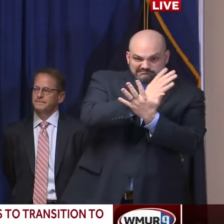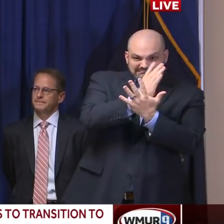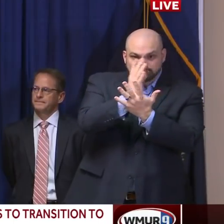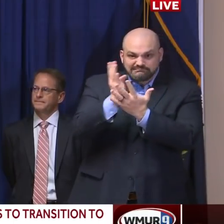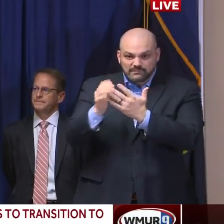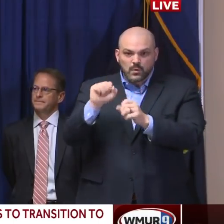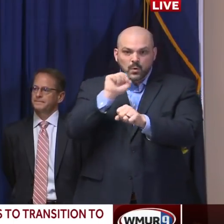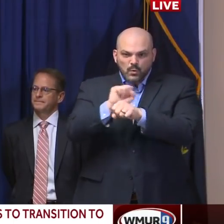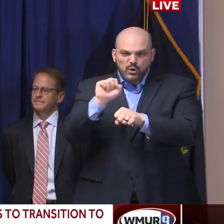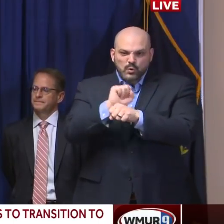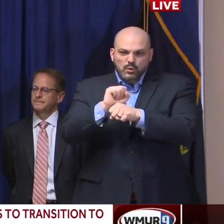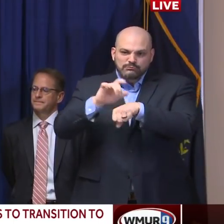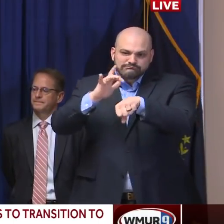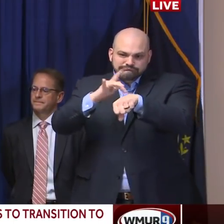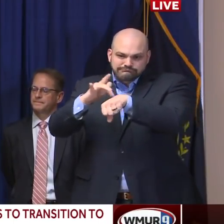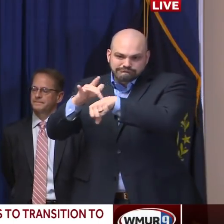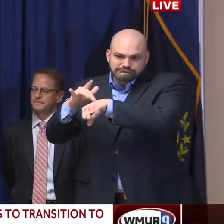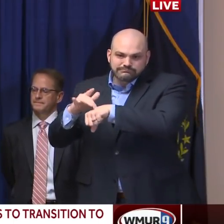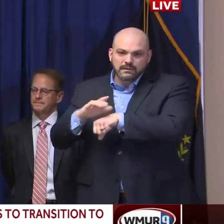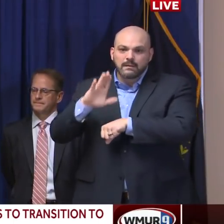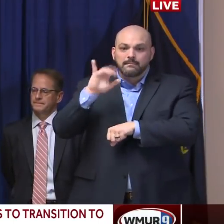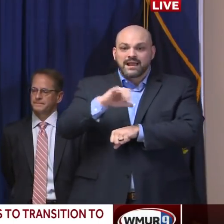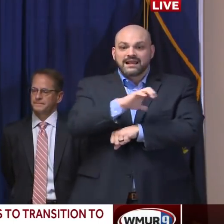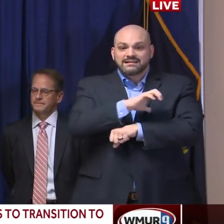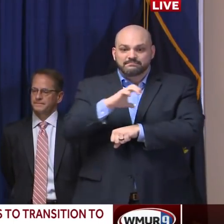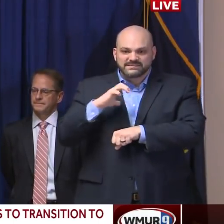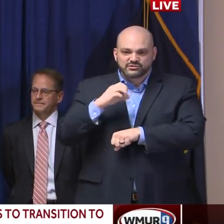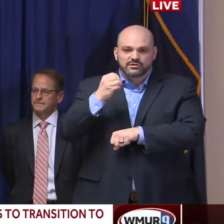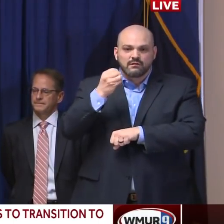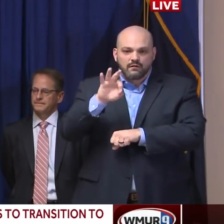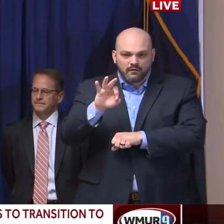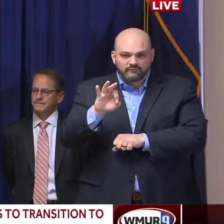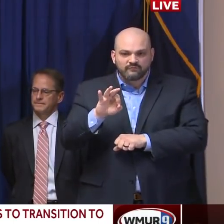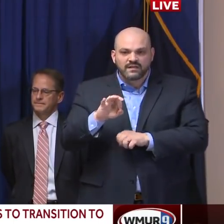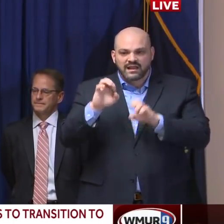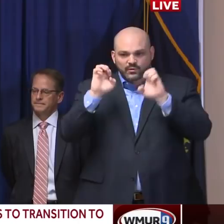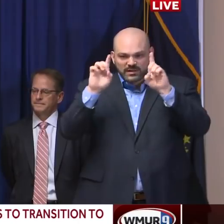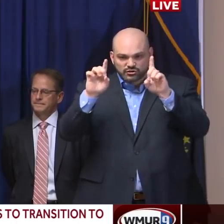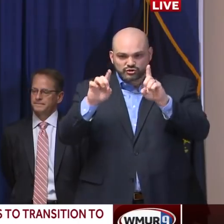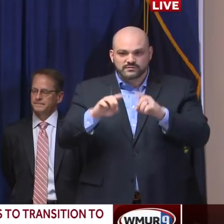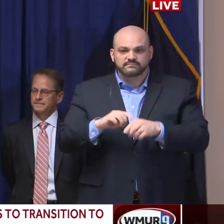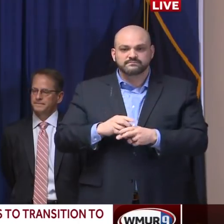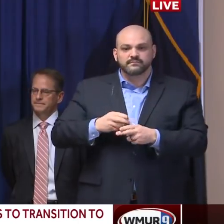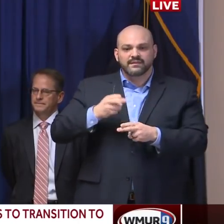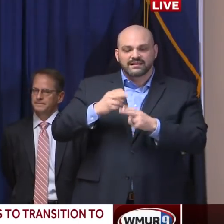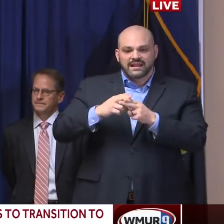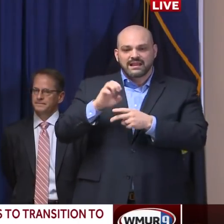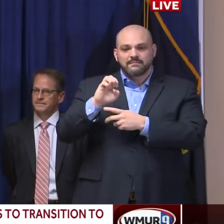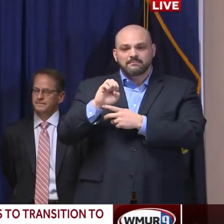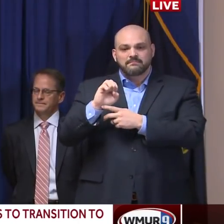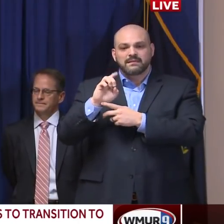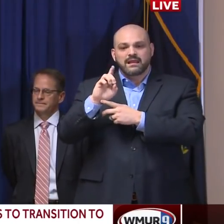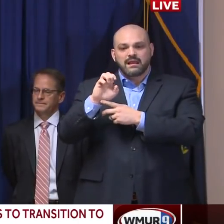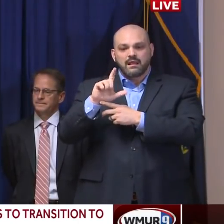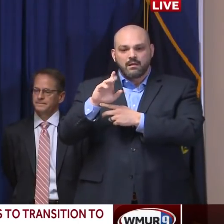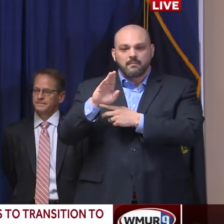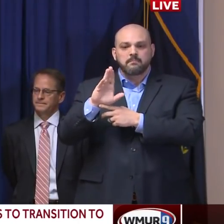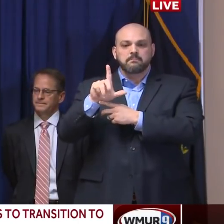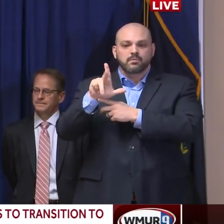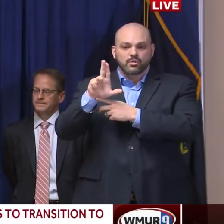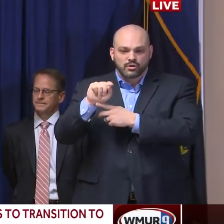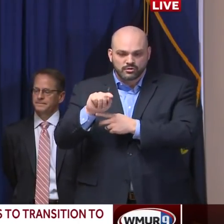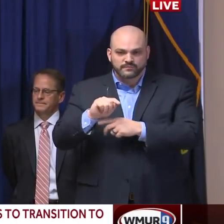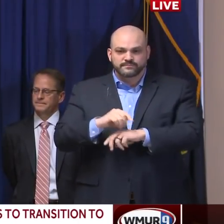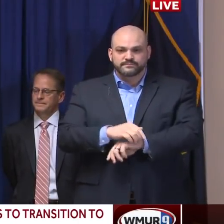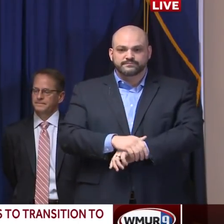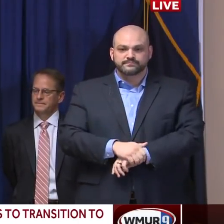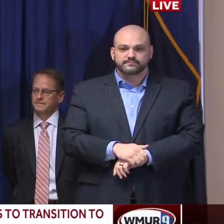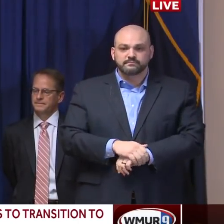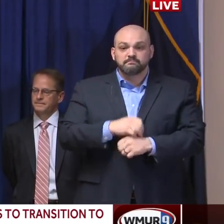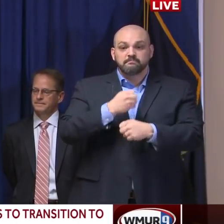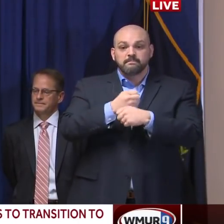ALL OF THESE ISSUES HAVE BEEN WORKED PAST FEW DAYS AND WEEKS AND MONTHS LEADING INTO THIS BY THE COMMISSIONER AND HIS TEAM AT THE DEPARTMENT OF EDUCATION TO MAKE SURE WE WILL BE THERE FOR